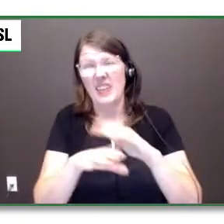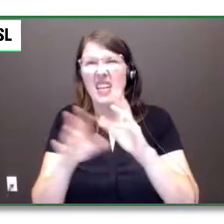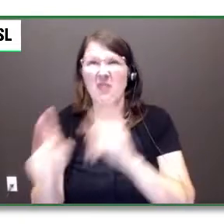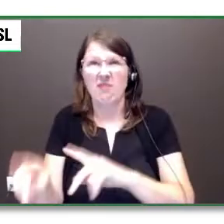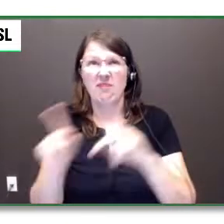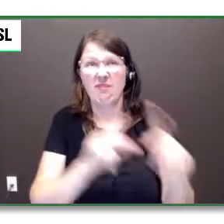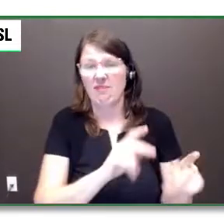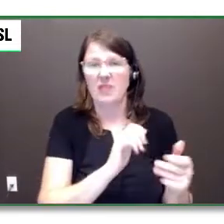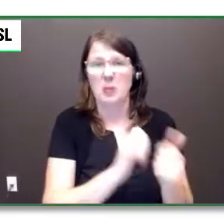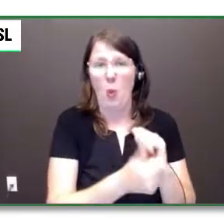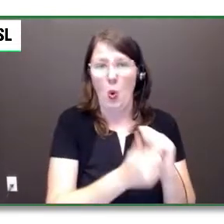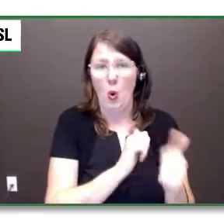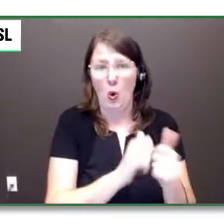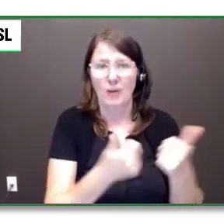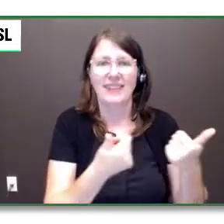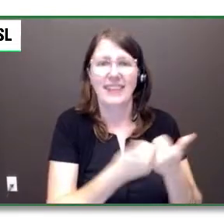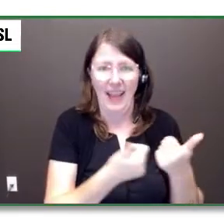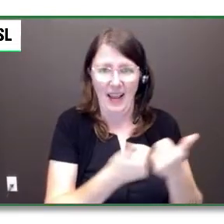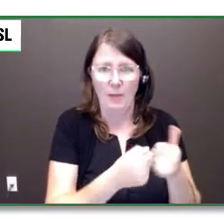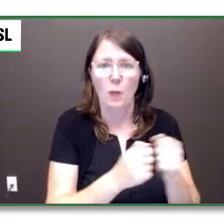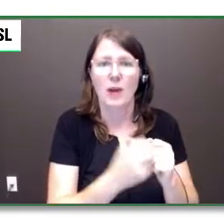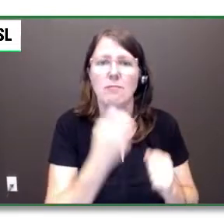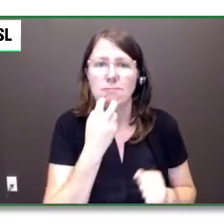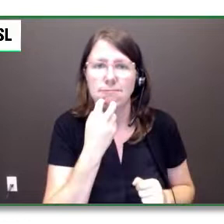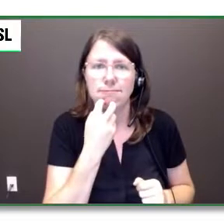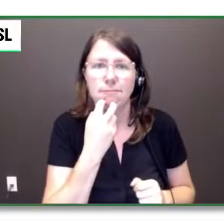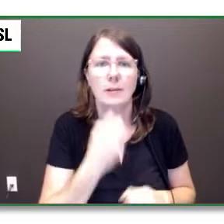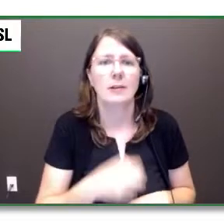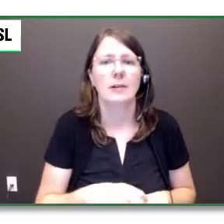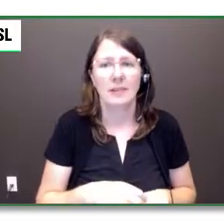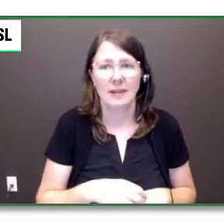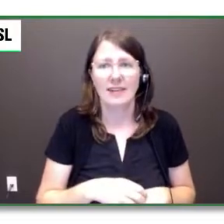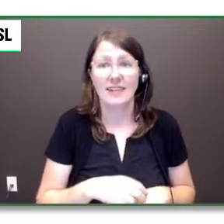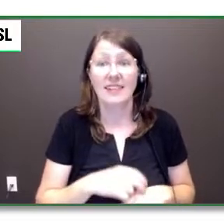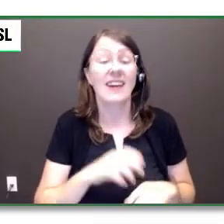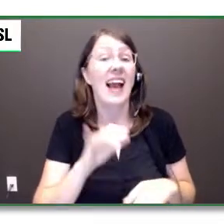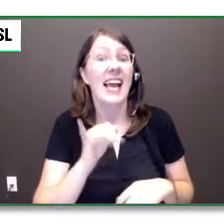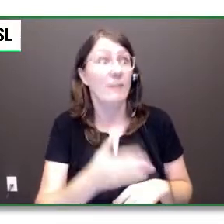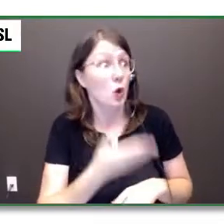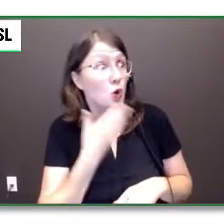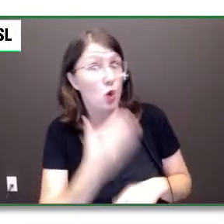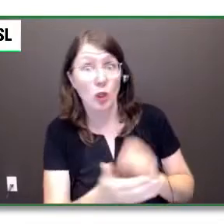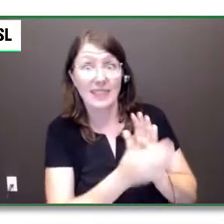rep, um a good referee is somebody that you don't even notice during a game. A